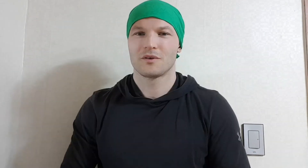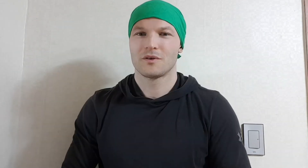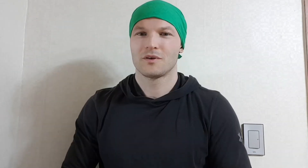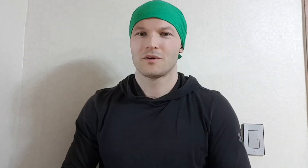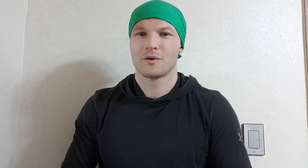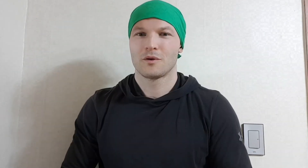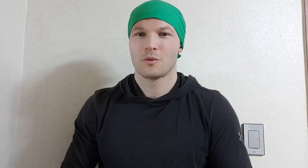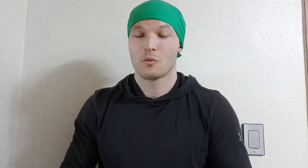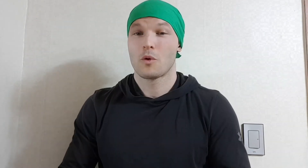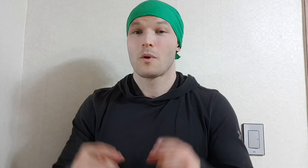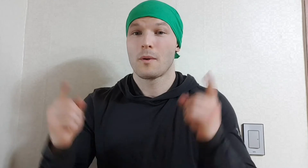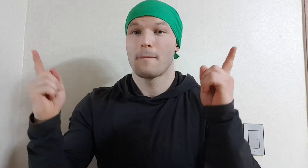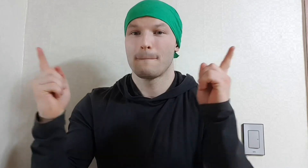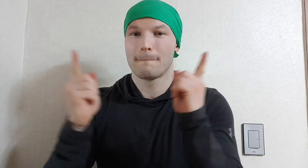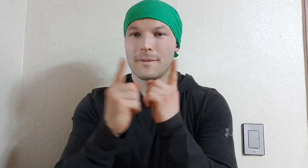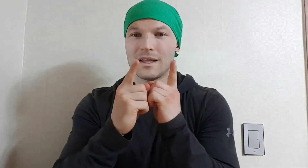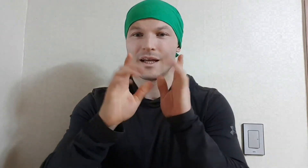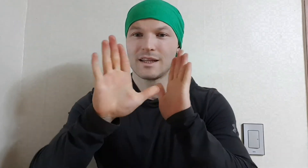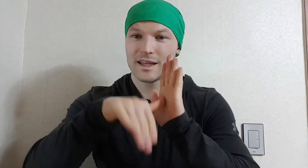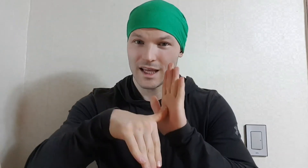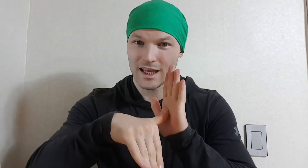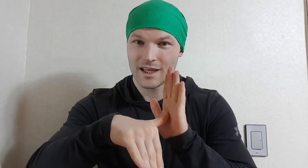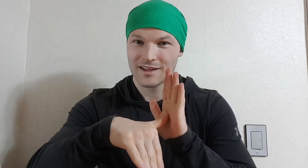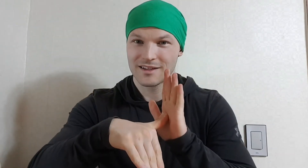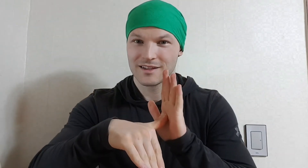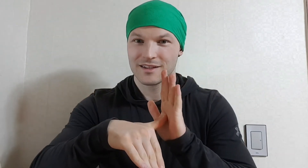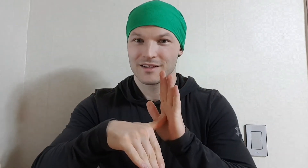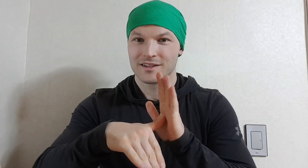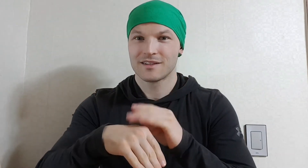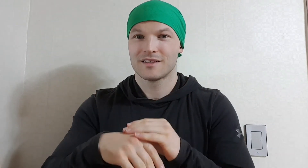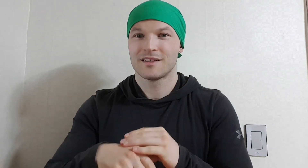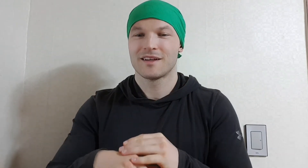When meeting/greeting (meet + when[not the question word])